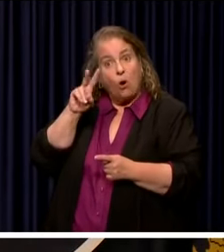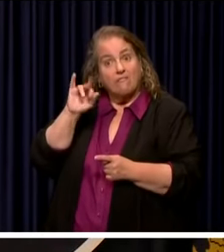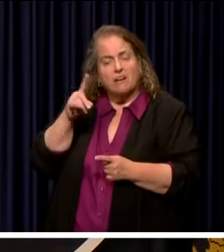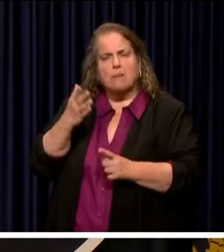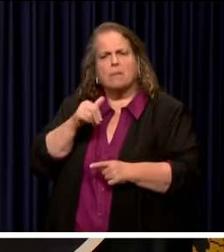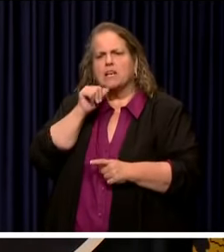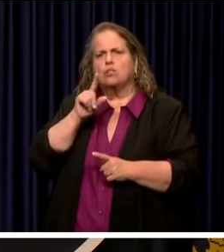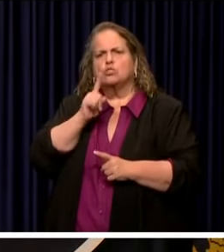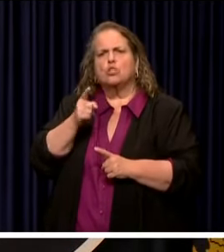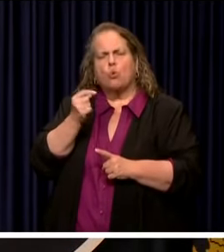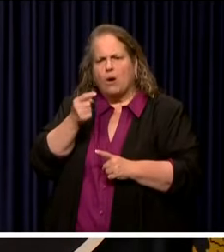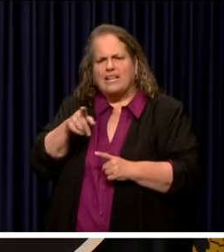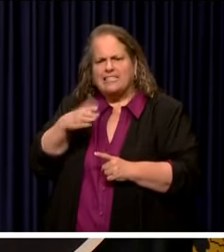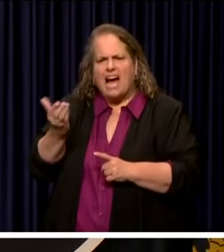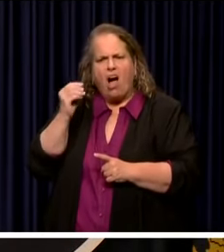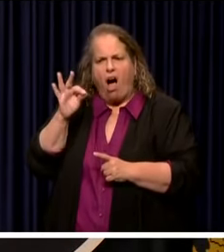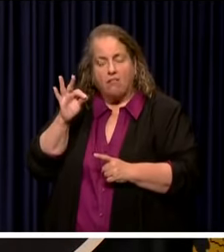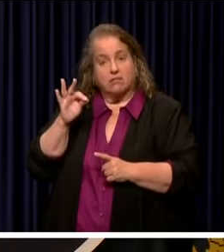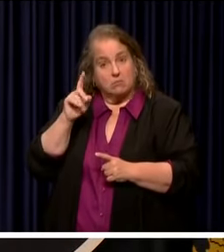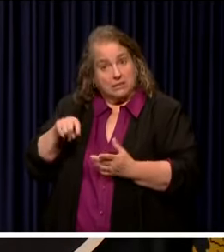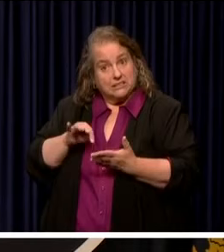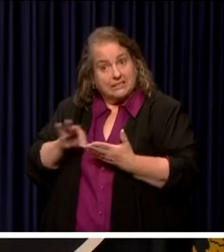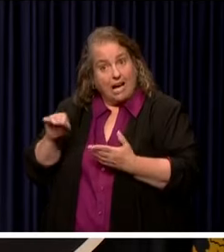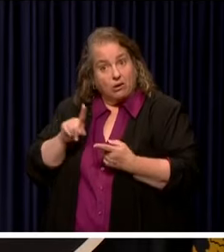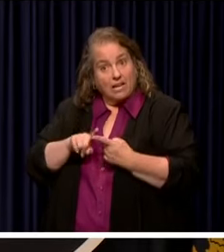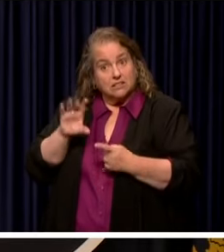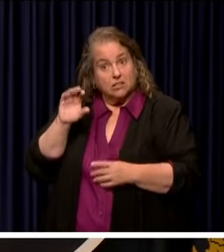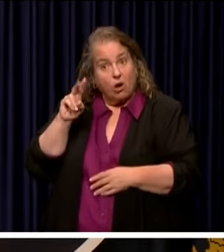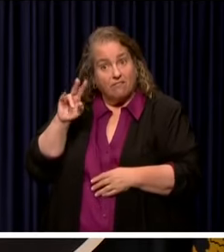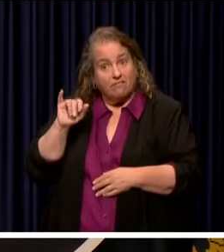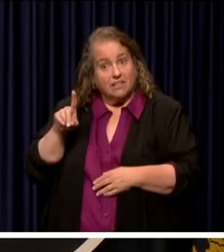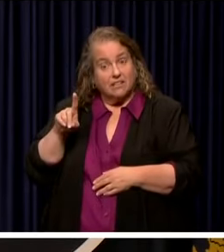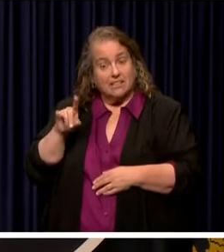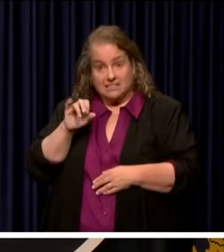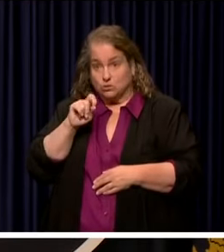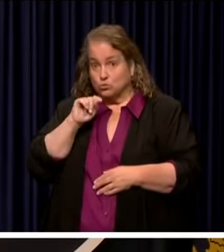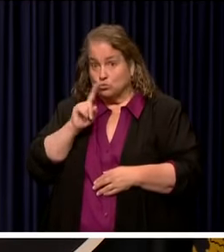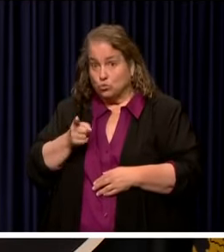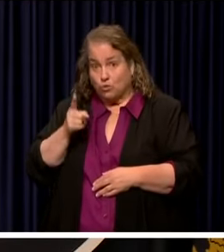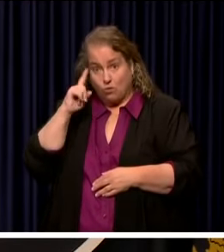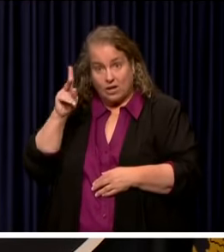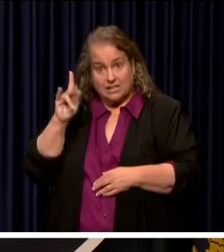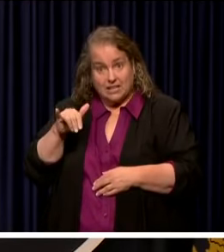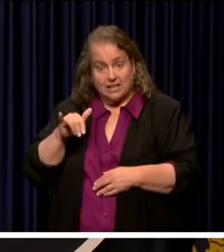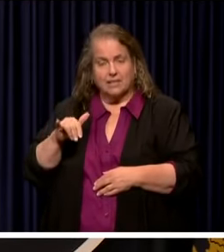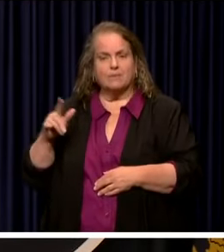DECISION IN HOW WE RESPOND.